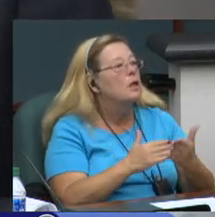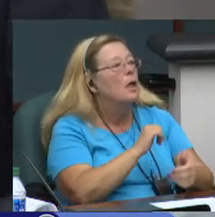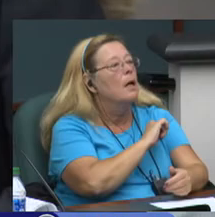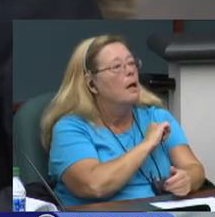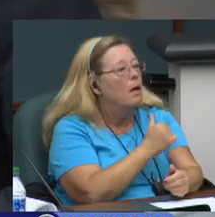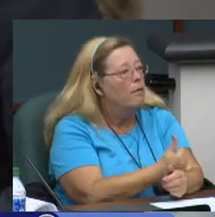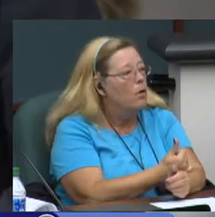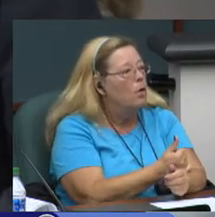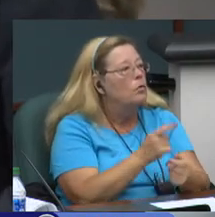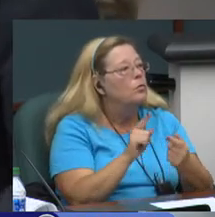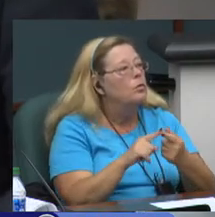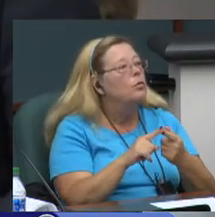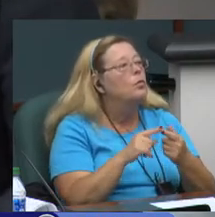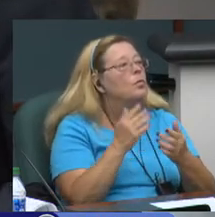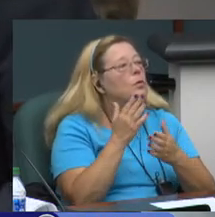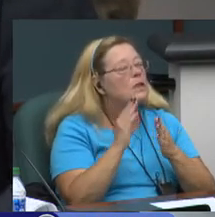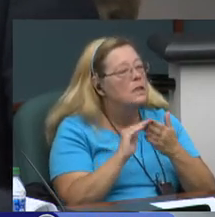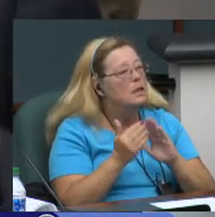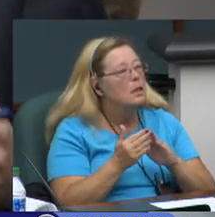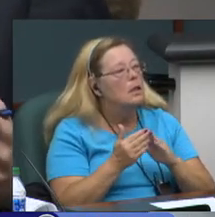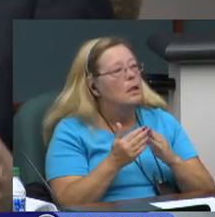the city to make certain that they're spread out that they're not all just